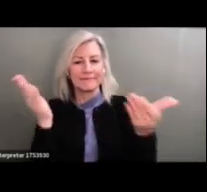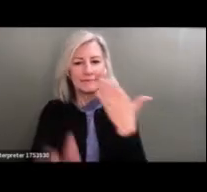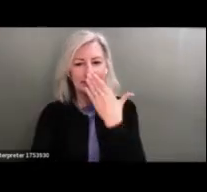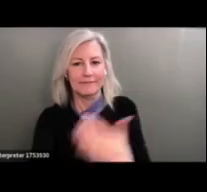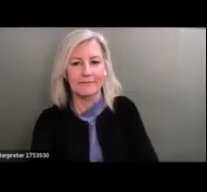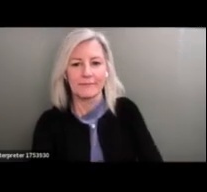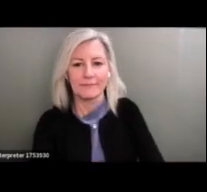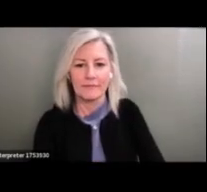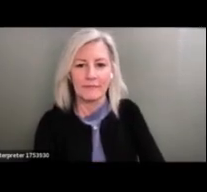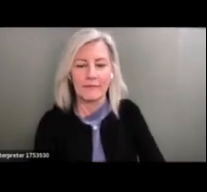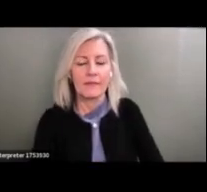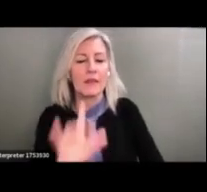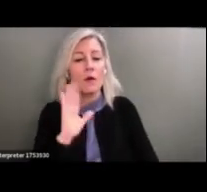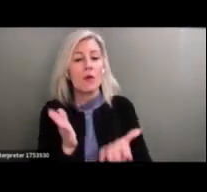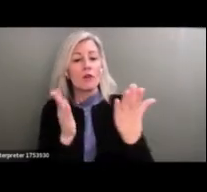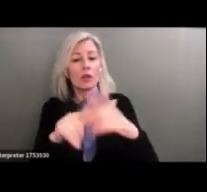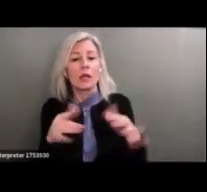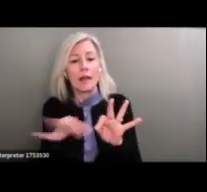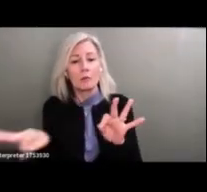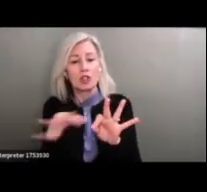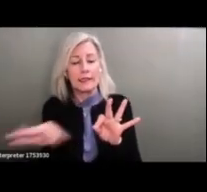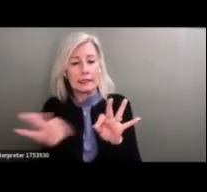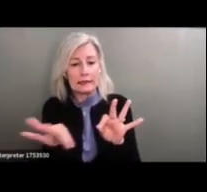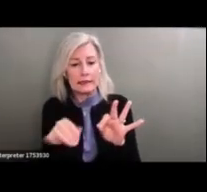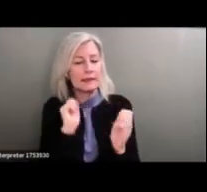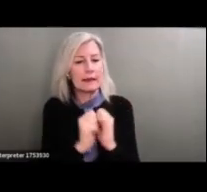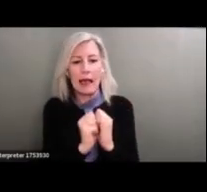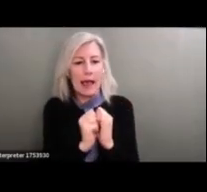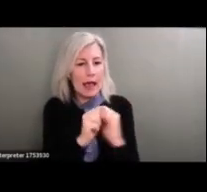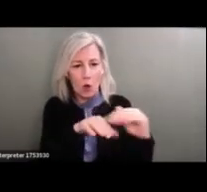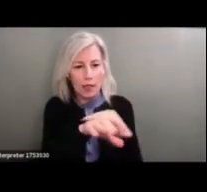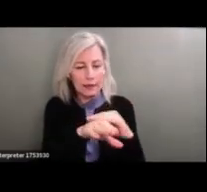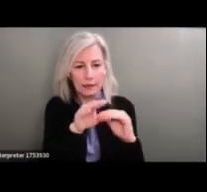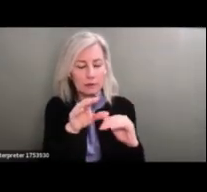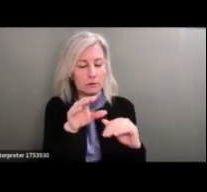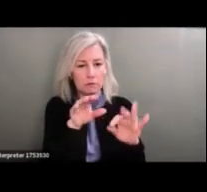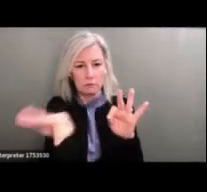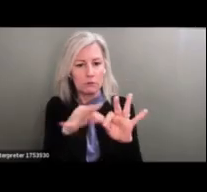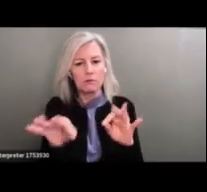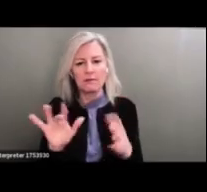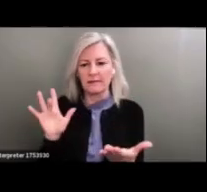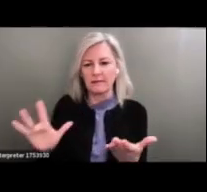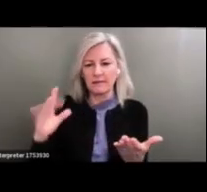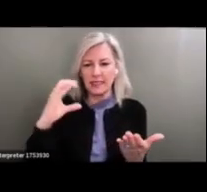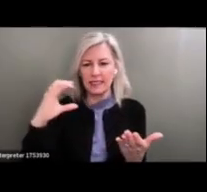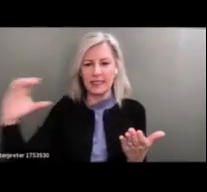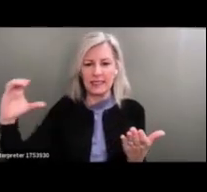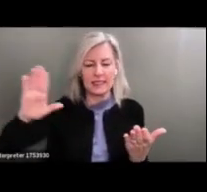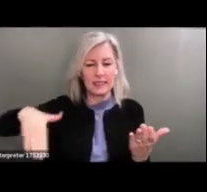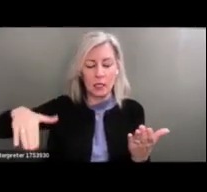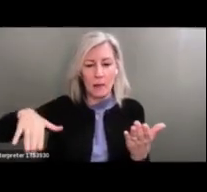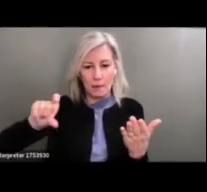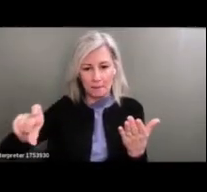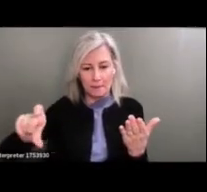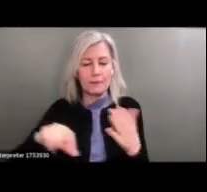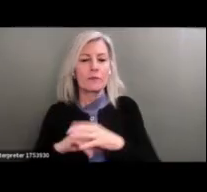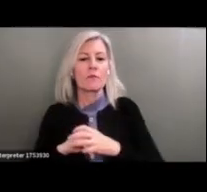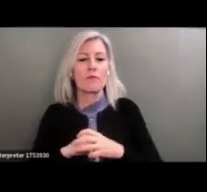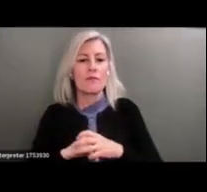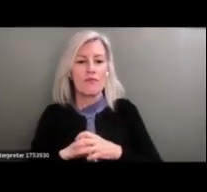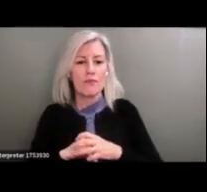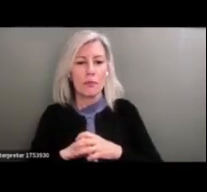Uh, which can be accessed by clicking the CC button at the bottom of your Zoom screen.